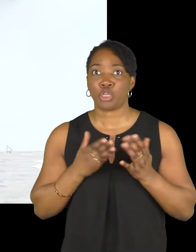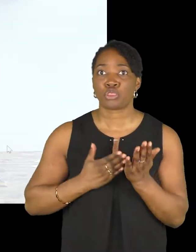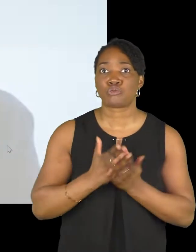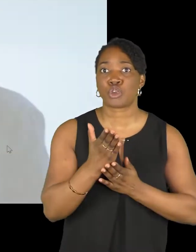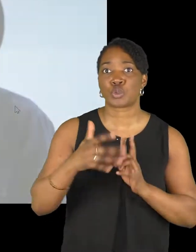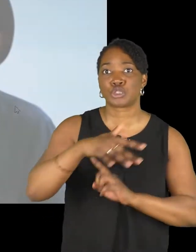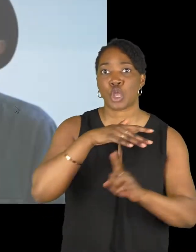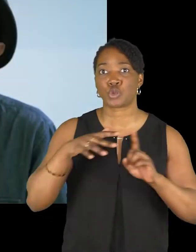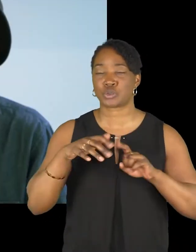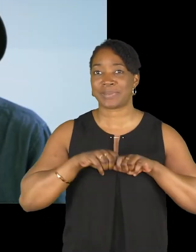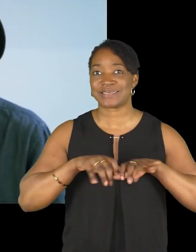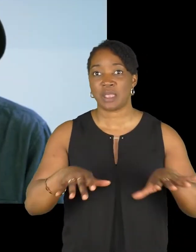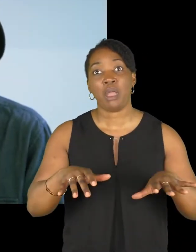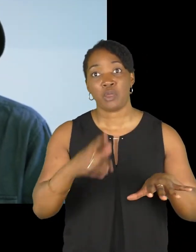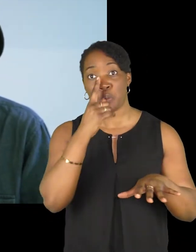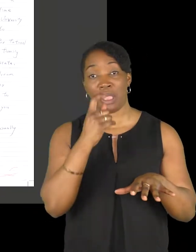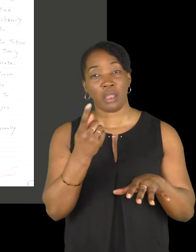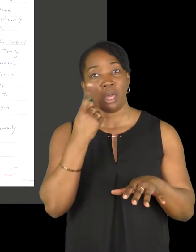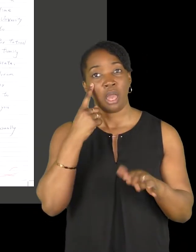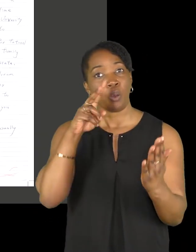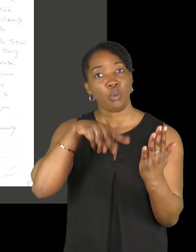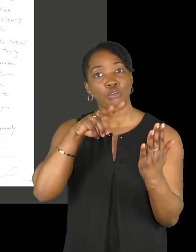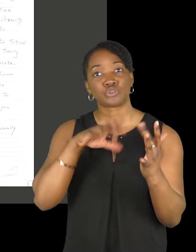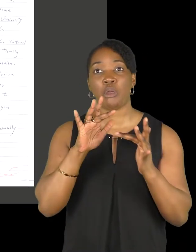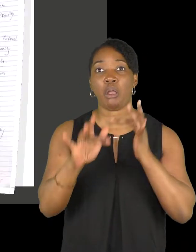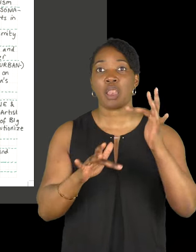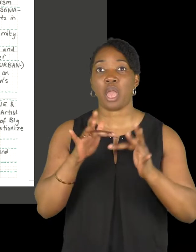The 'Surviving Art School' is online for free. You know, when we ran out of this, it was like,